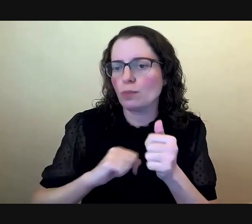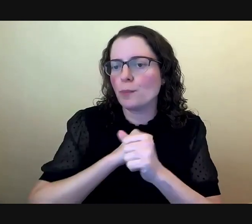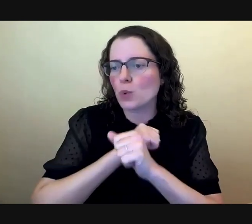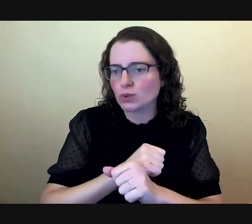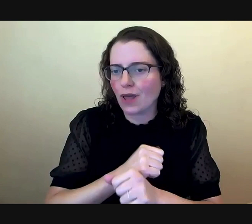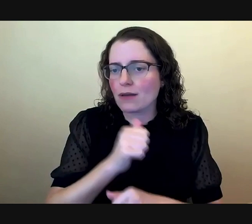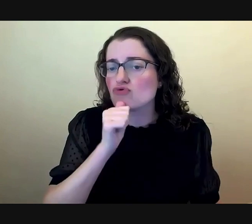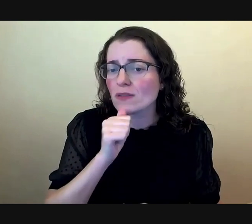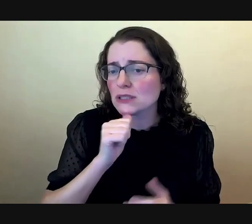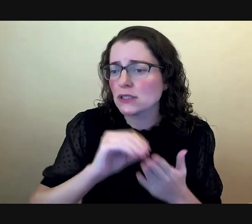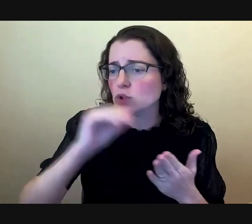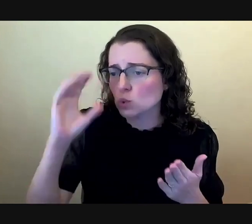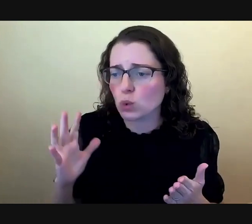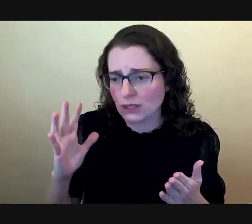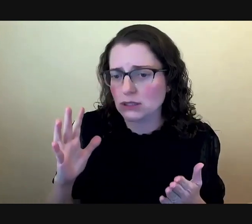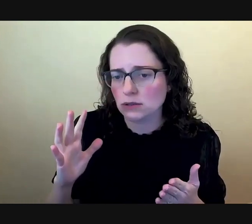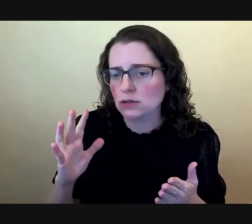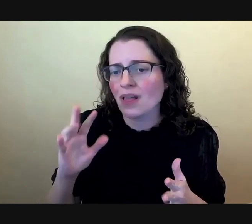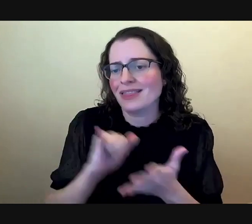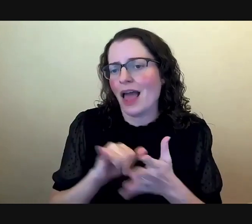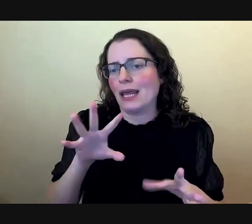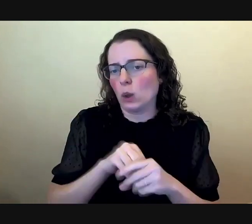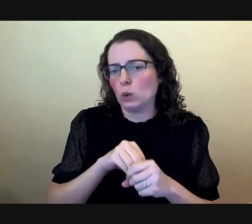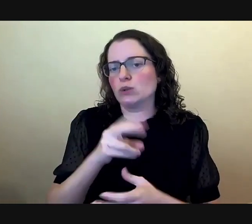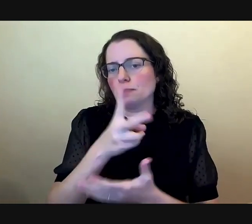obligation to protect the privacy of students.